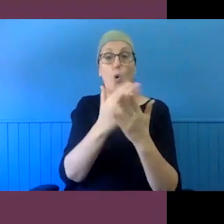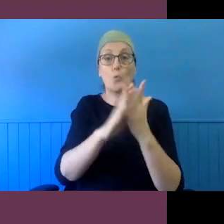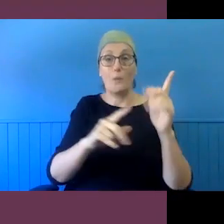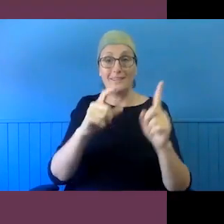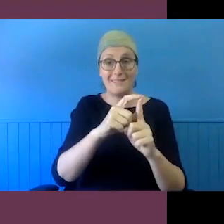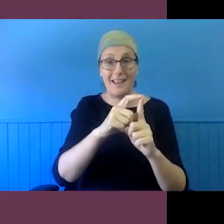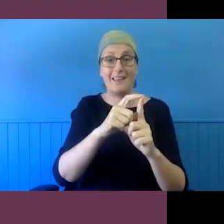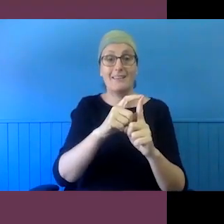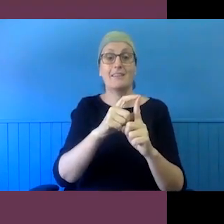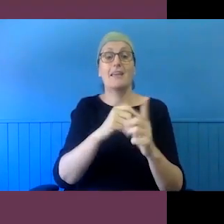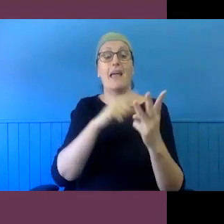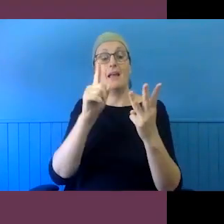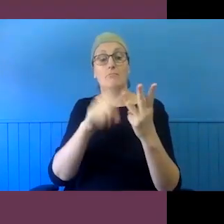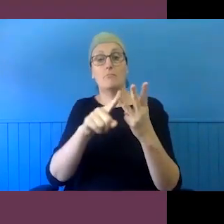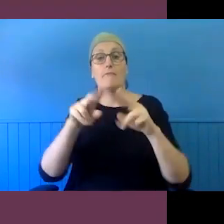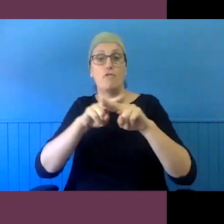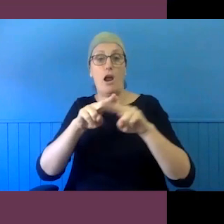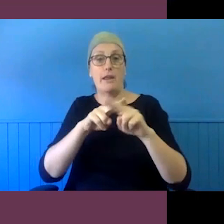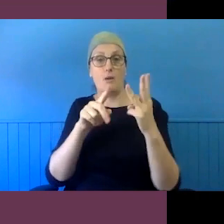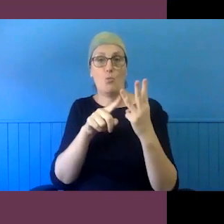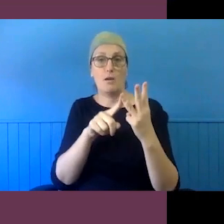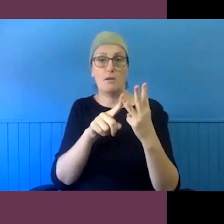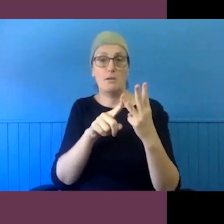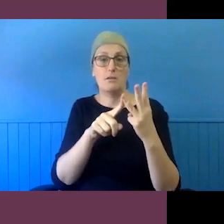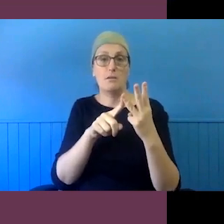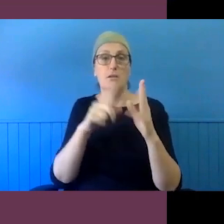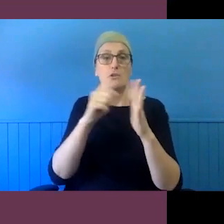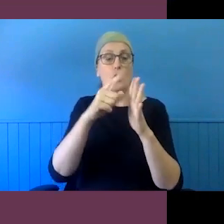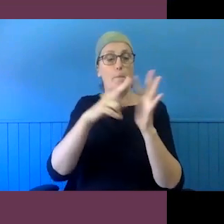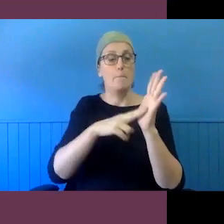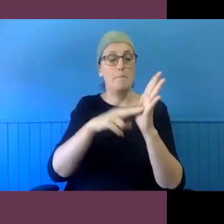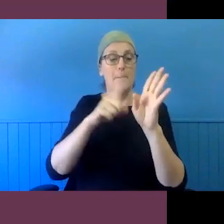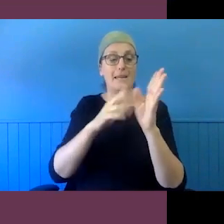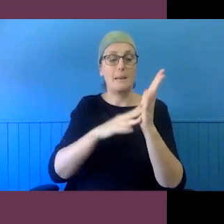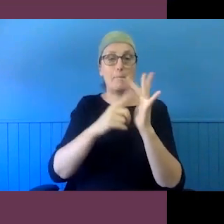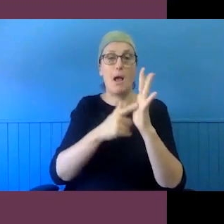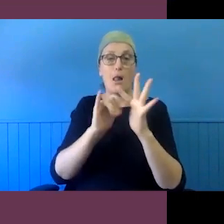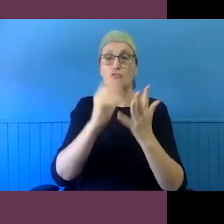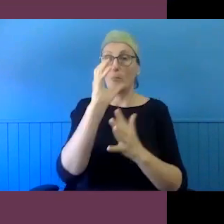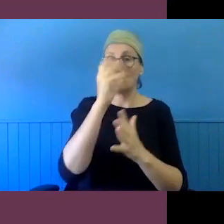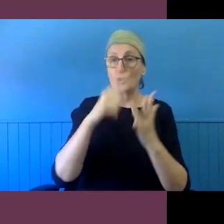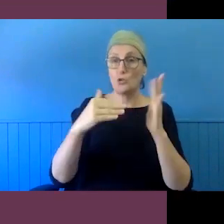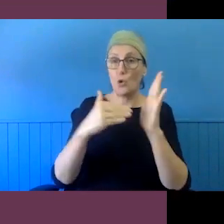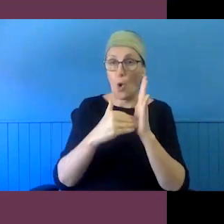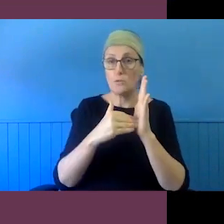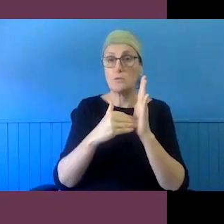Penny Miles from Circus Oz and Dr Amanda Tattersall on Wednesday, and